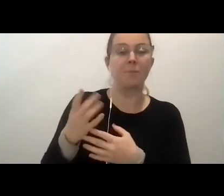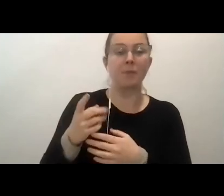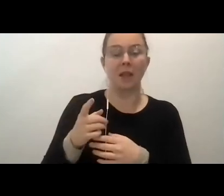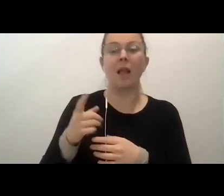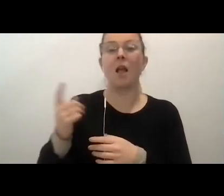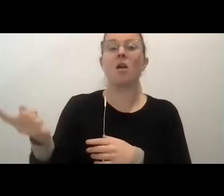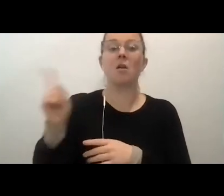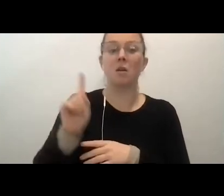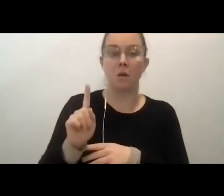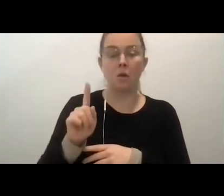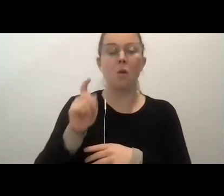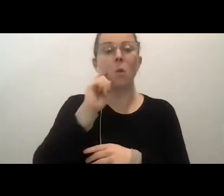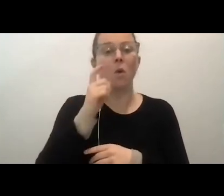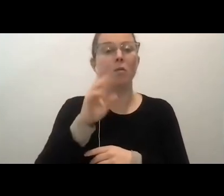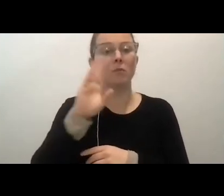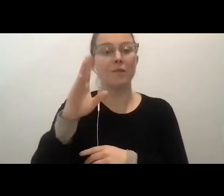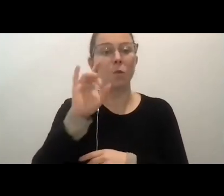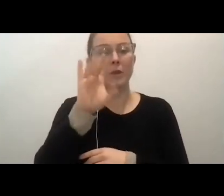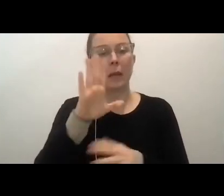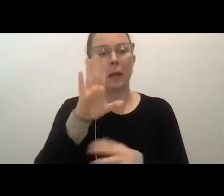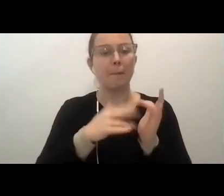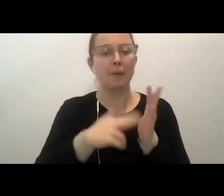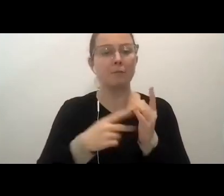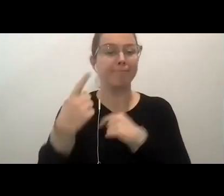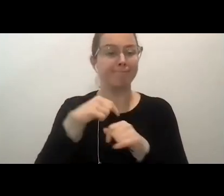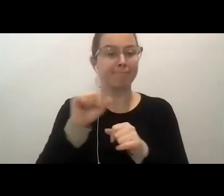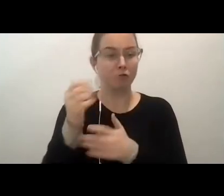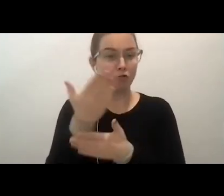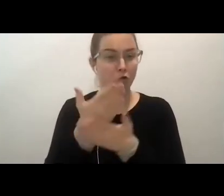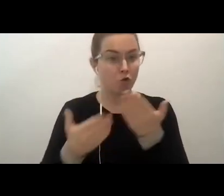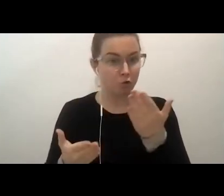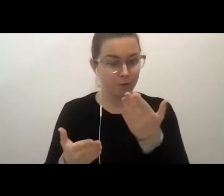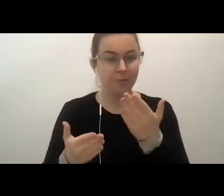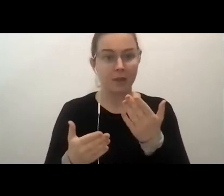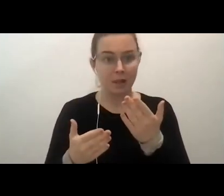about 10 minutes, share their story with us, and then, at the end of the event, I'm gonna